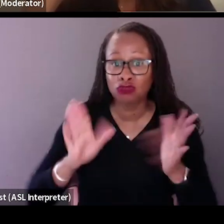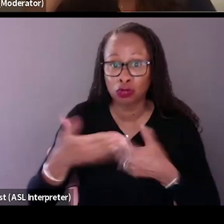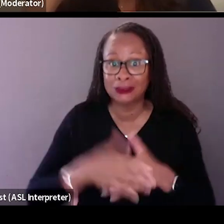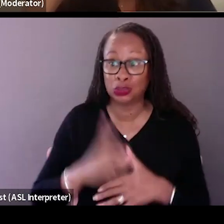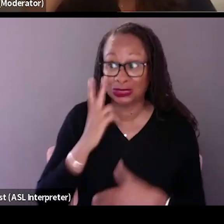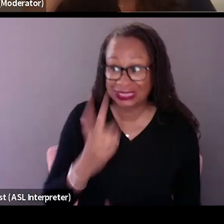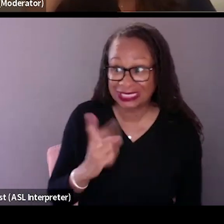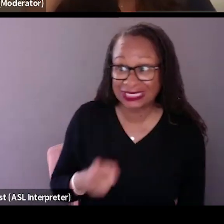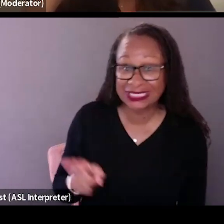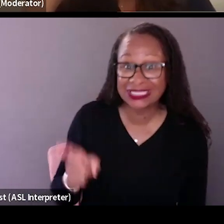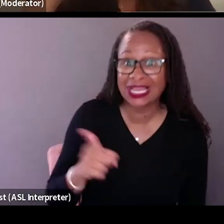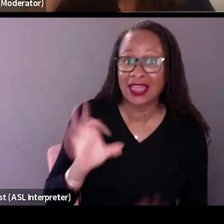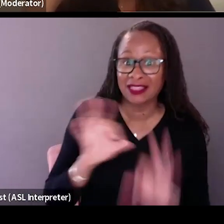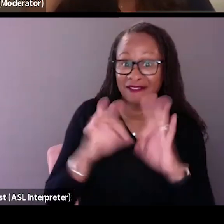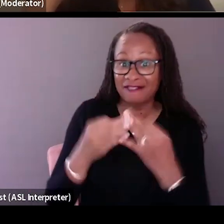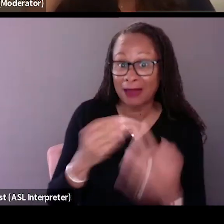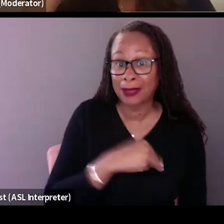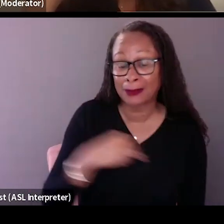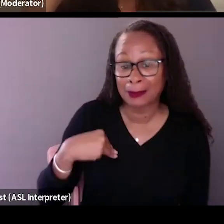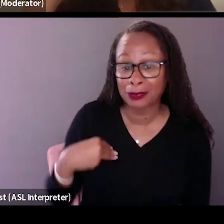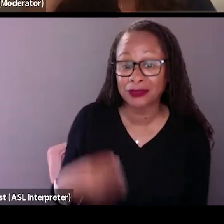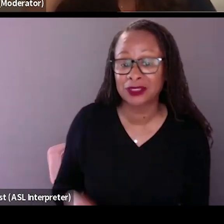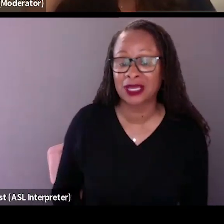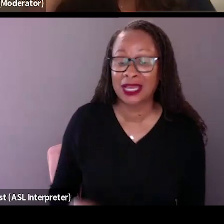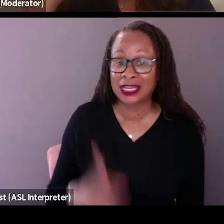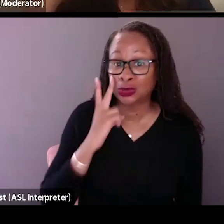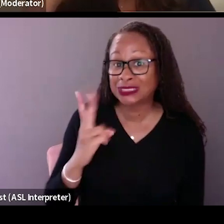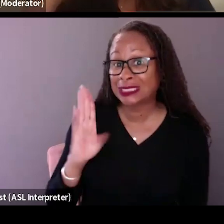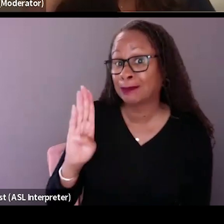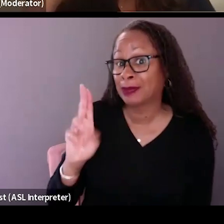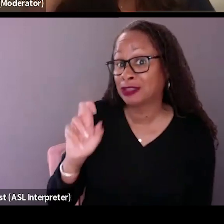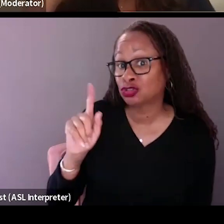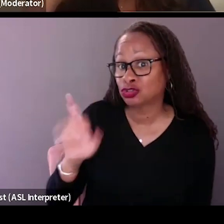you know, the family members and you're seeing Buster and you're seeing Alec and you're seeing John Marvin,